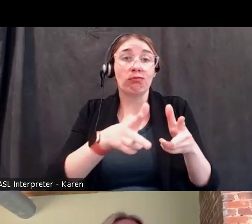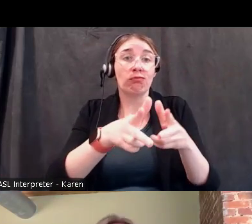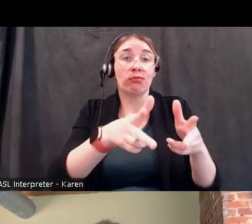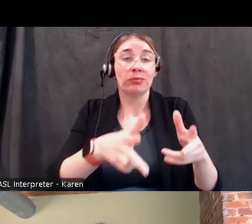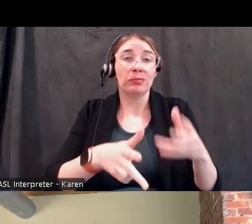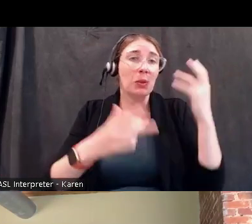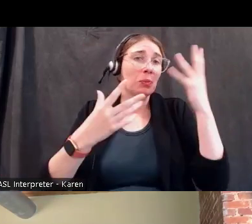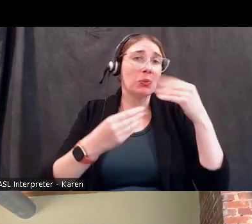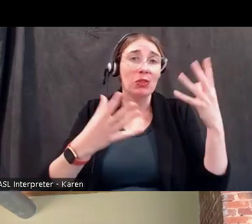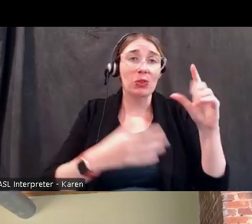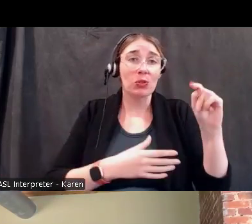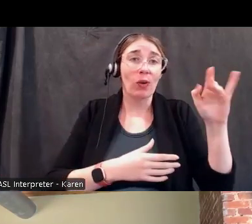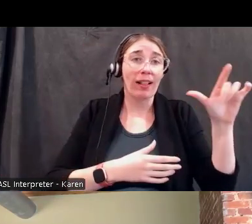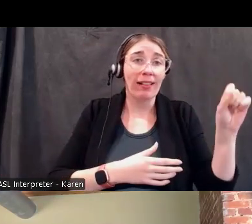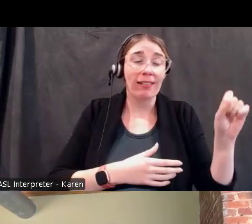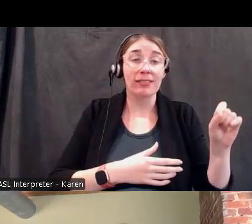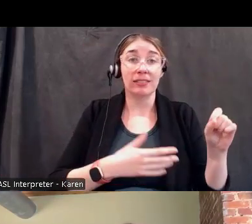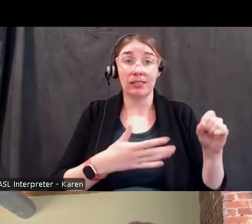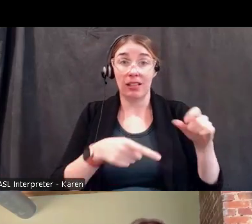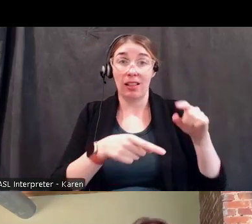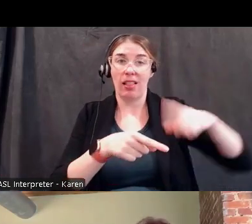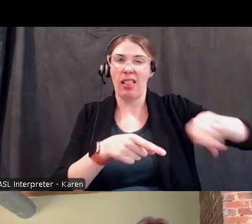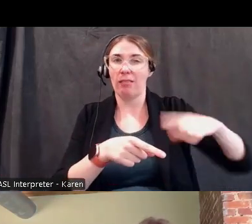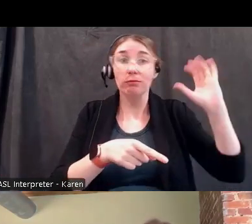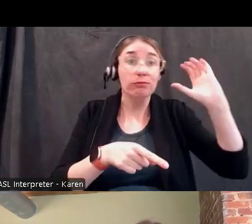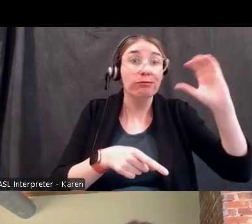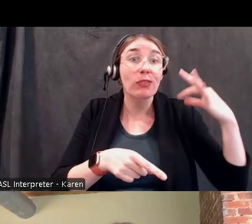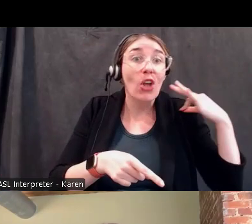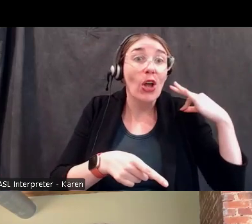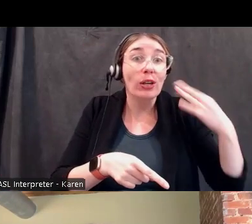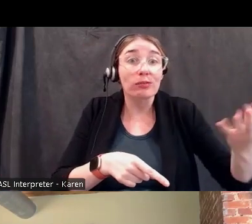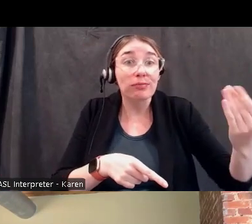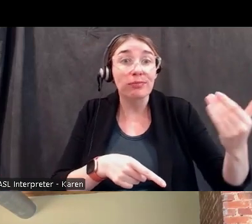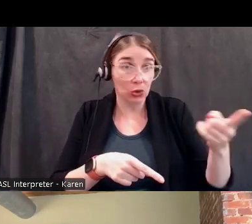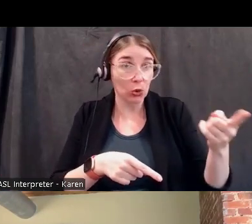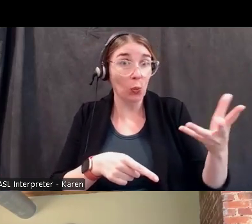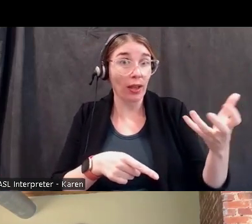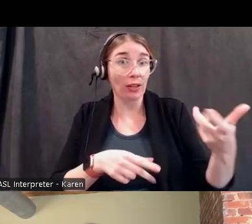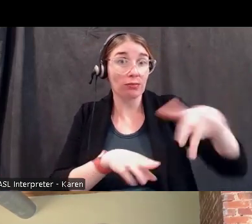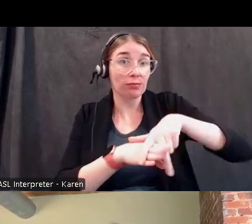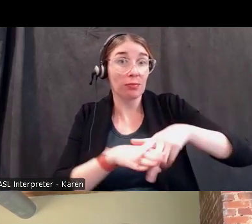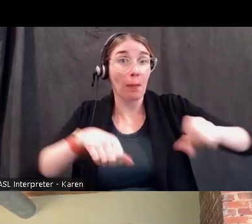volunteers to be the person on the front of the bike or the sighted person in the kayak.